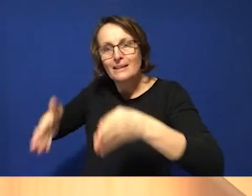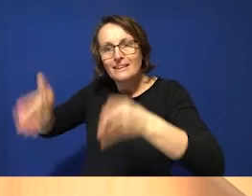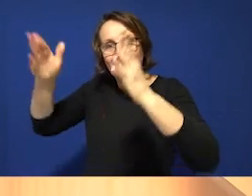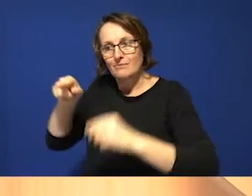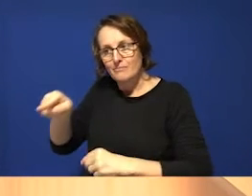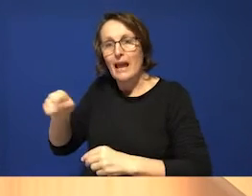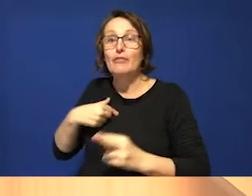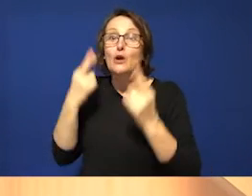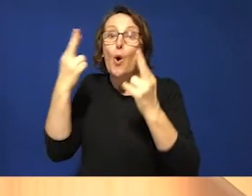in parliament house.